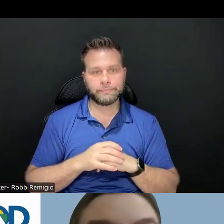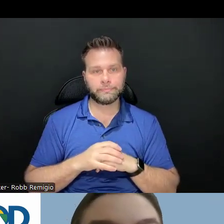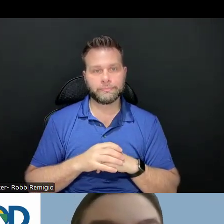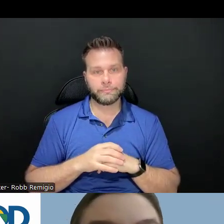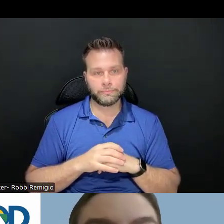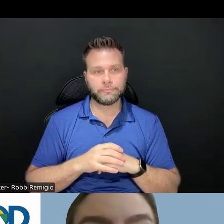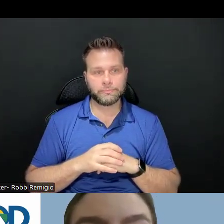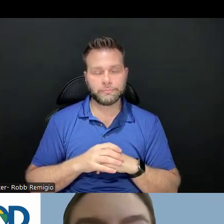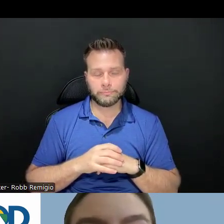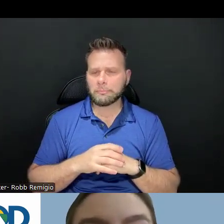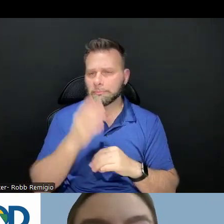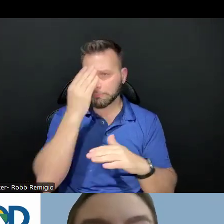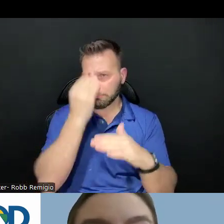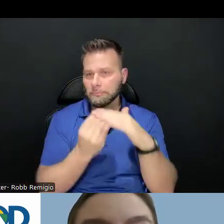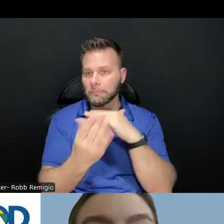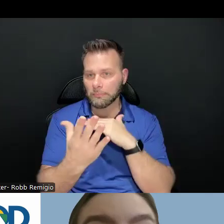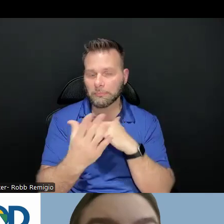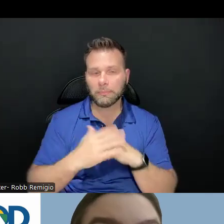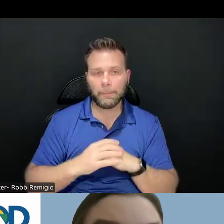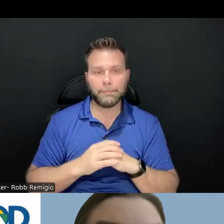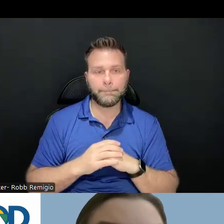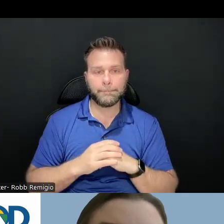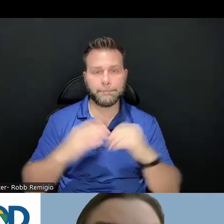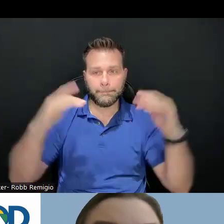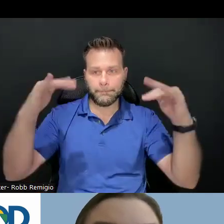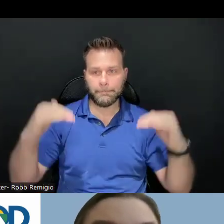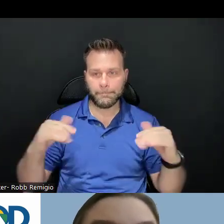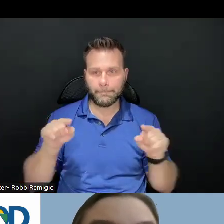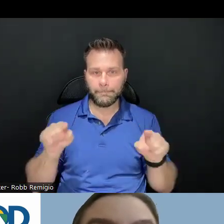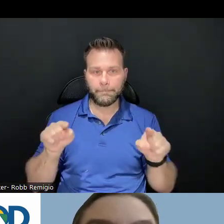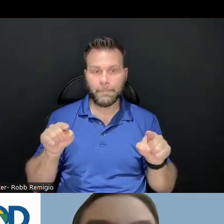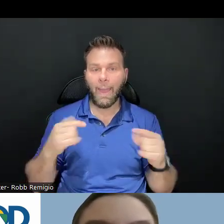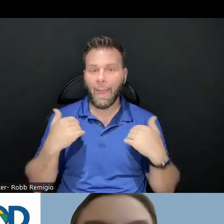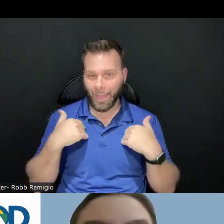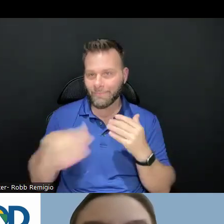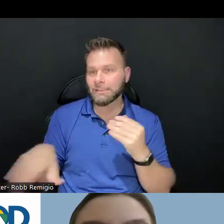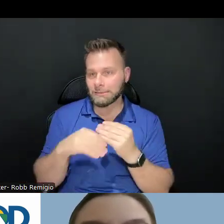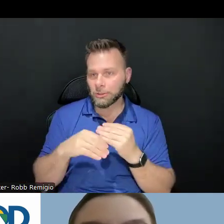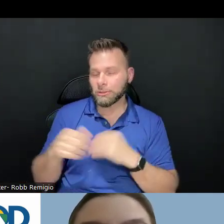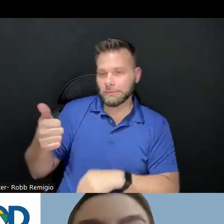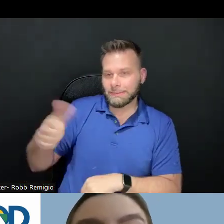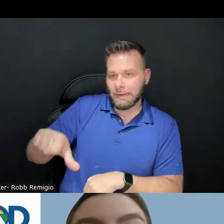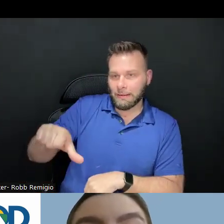And one little note at the end There is an additional denial reason possible for reasonable